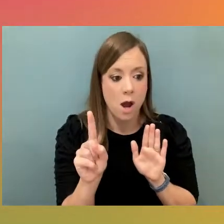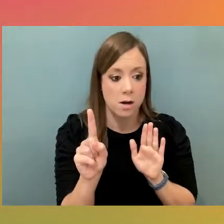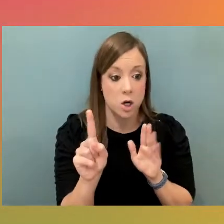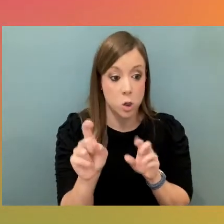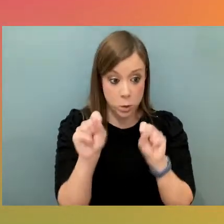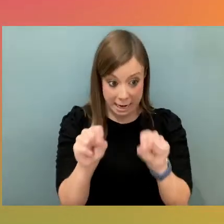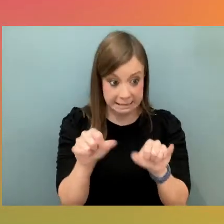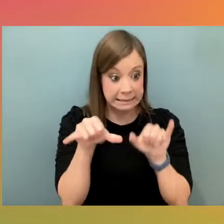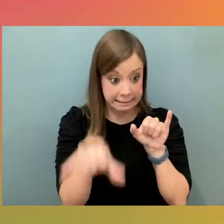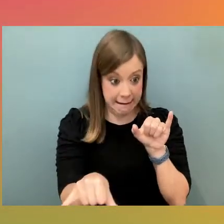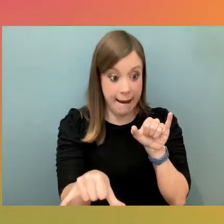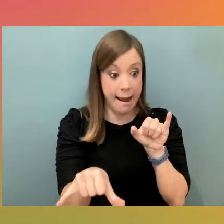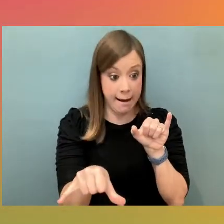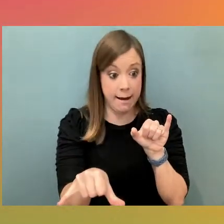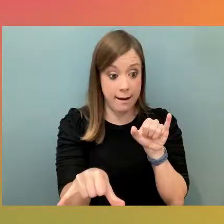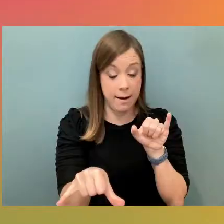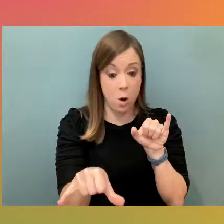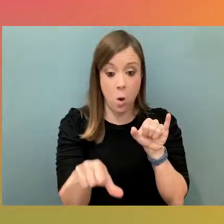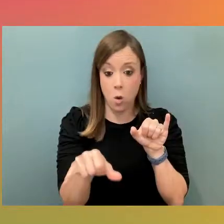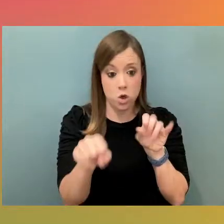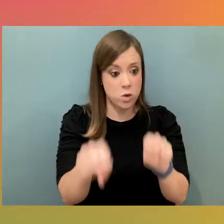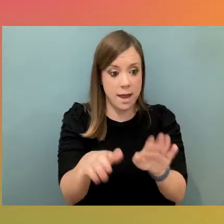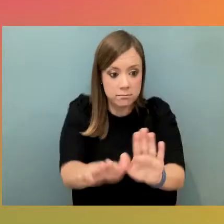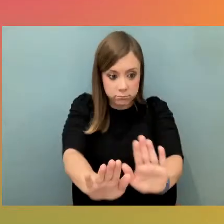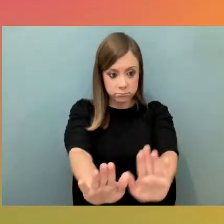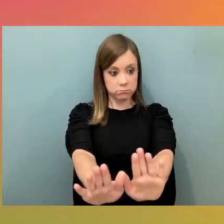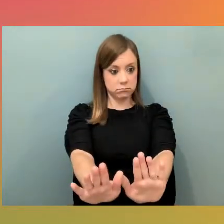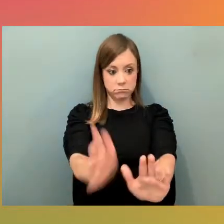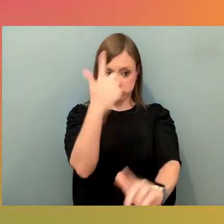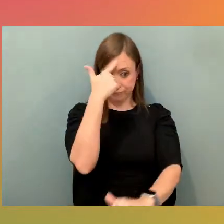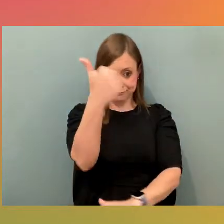AND TWO, AND ONE.